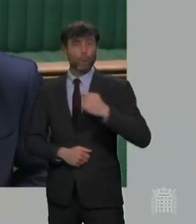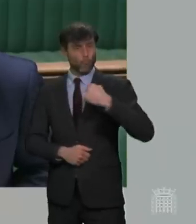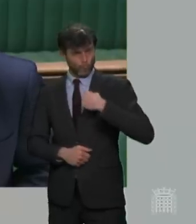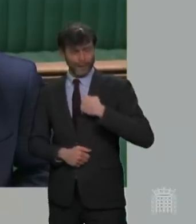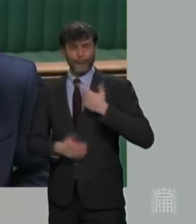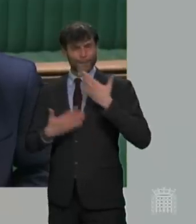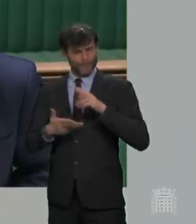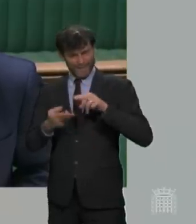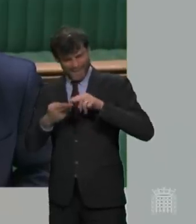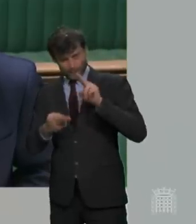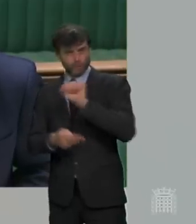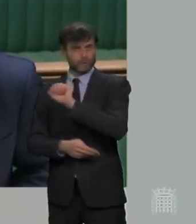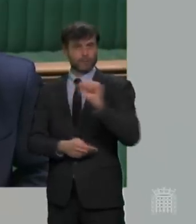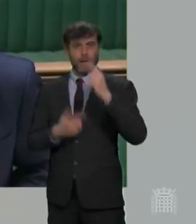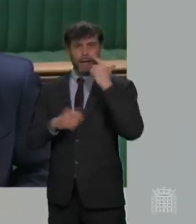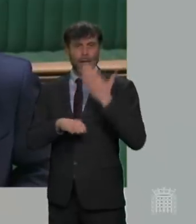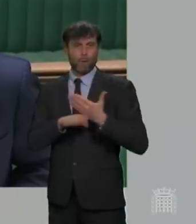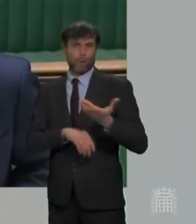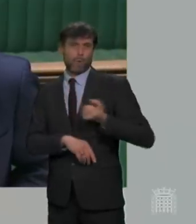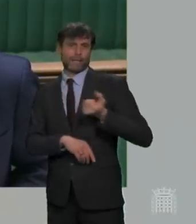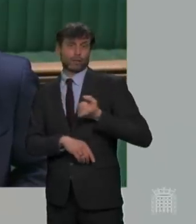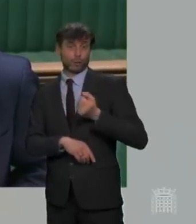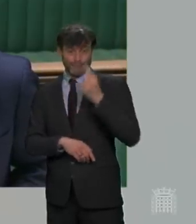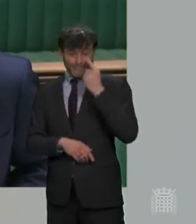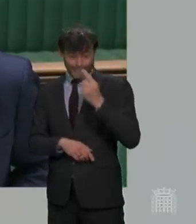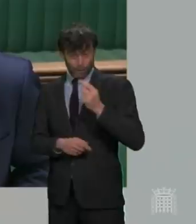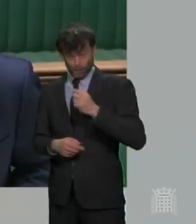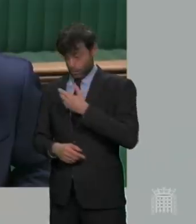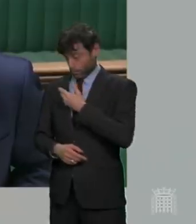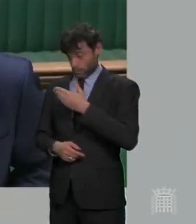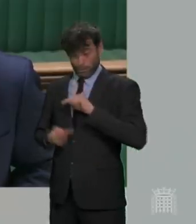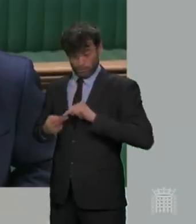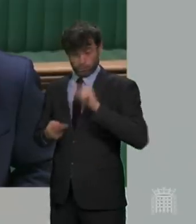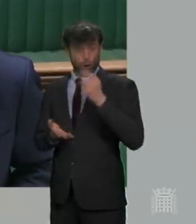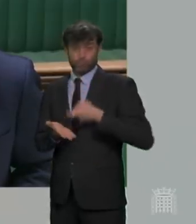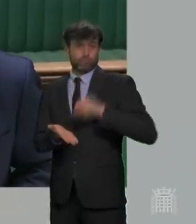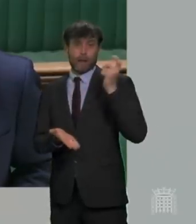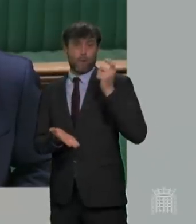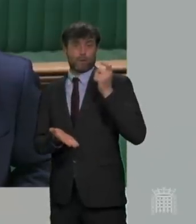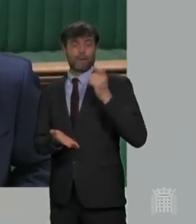care workers across the country, with record increases in the living wage. This country is